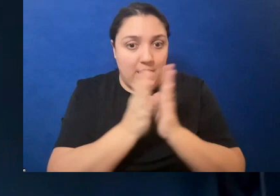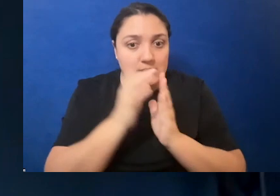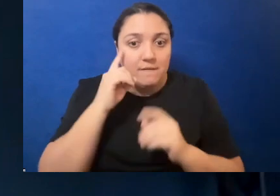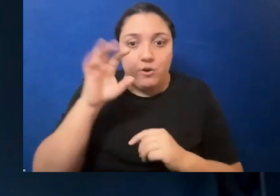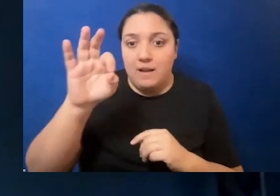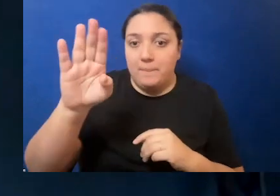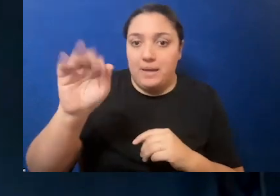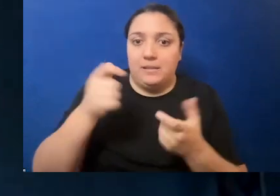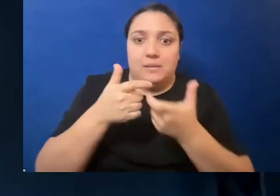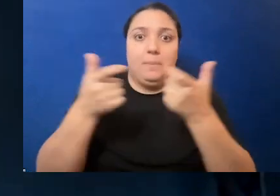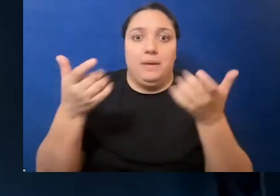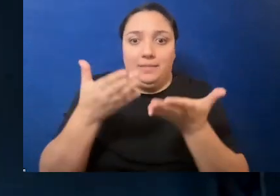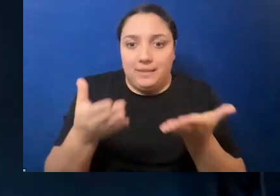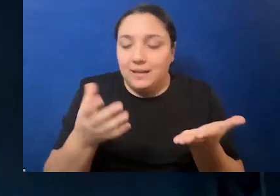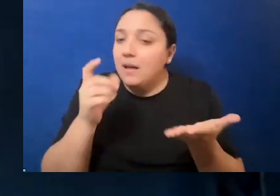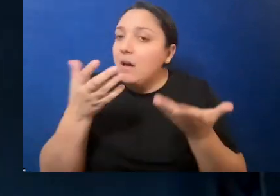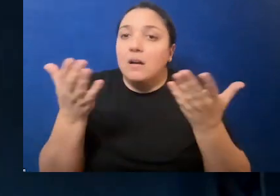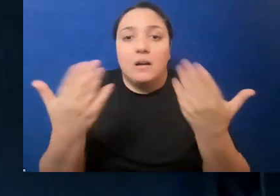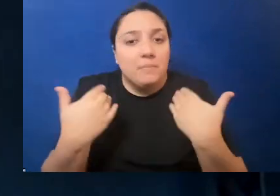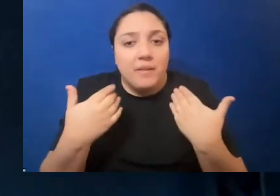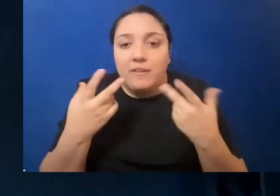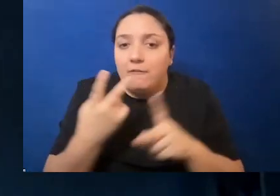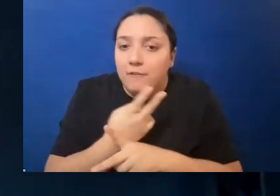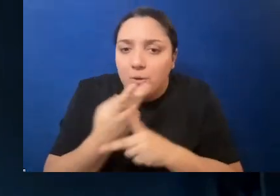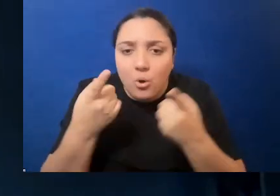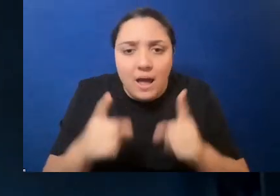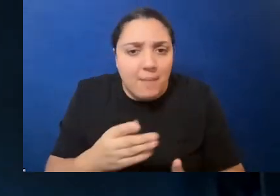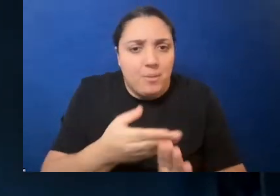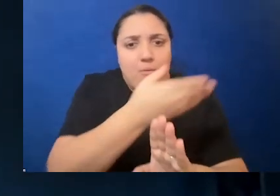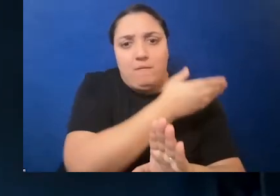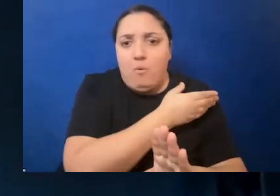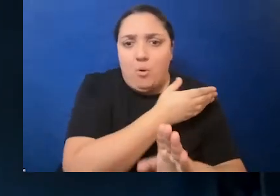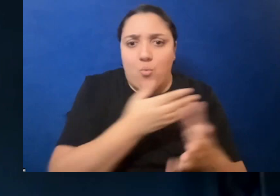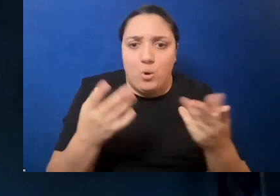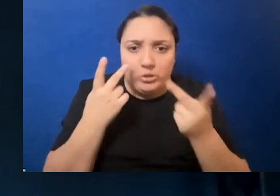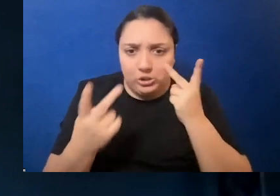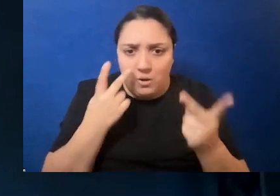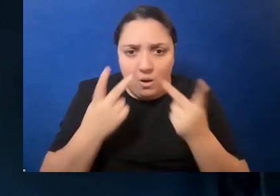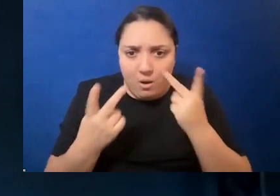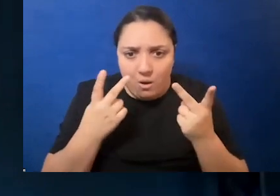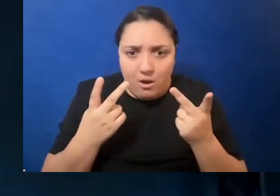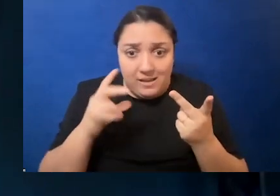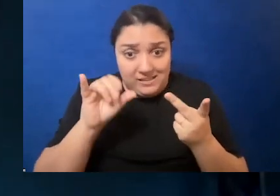BEHAVIOR AND ASKING FOR THE FBA. LET'S LOOK AT WHAT HAPPENED BEFORE WHAT WE SAW.